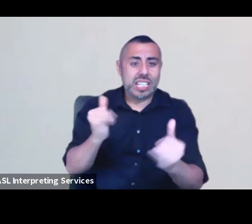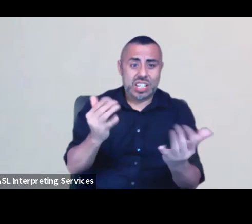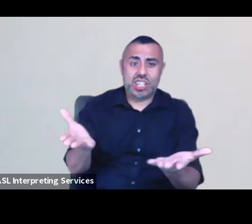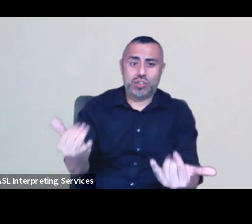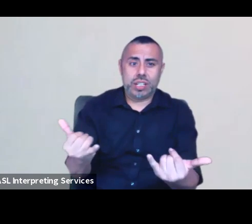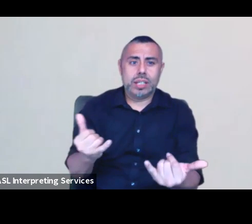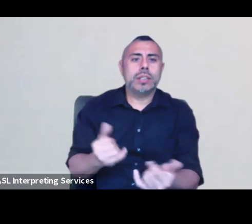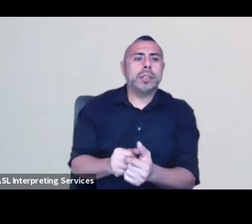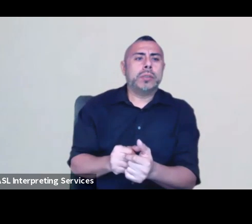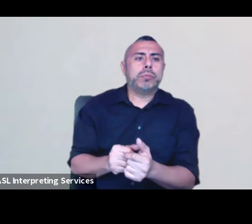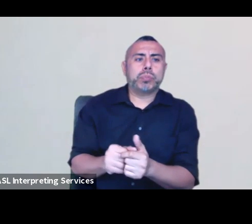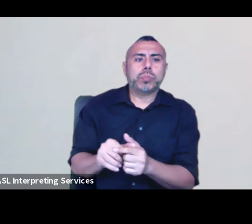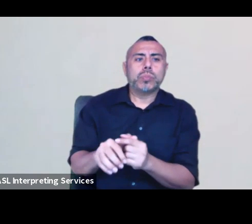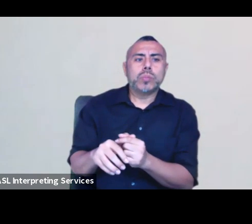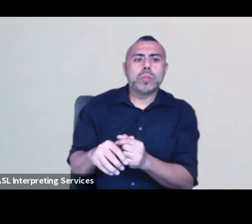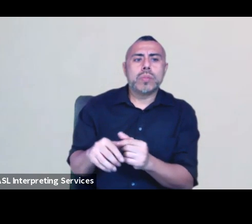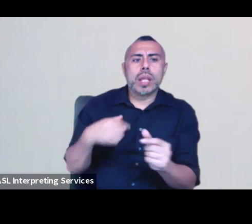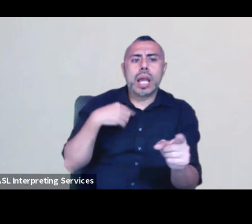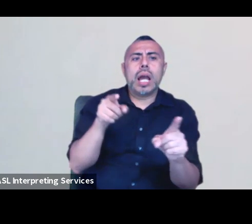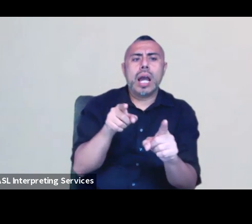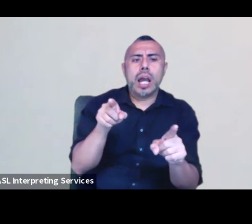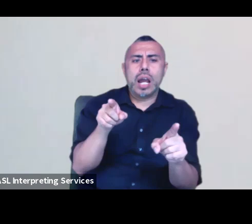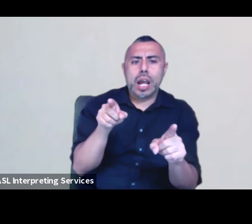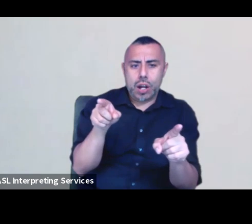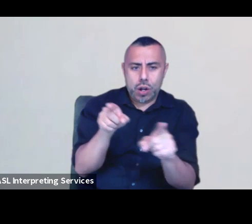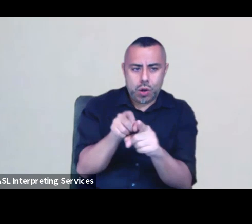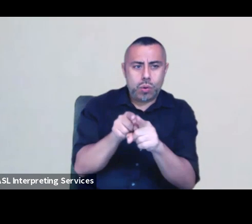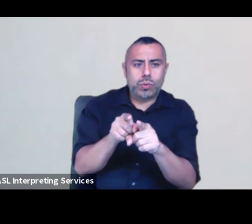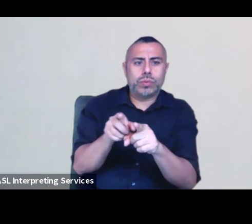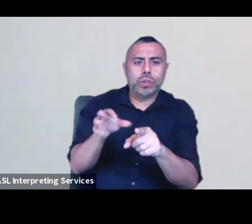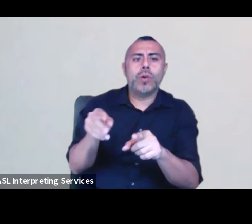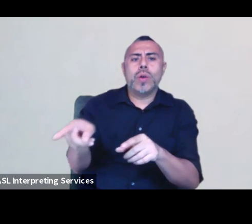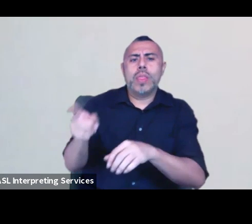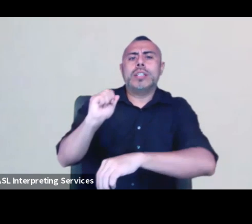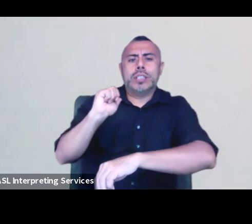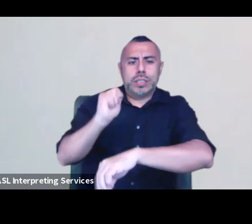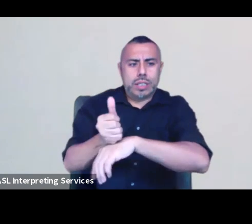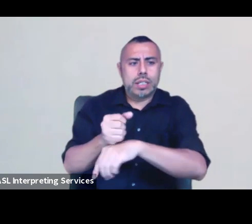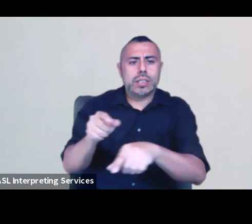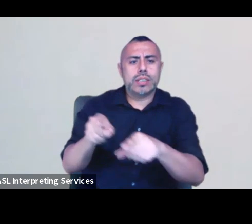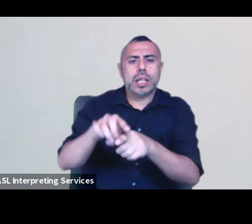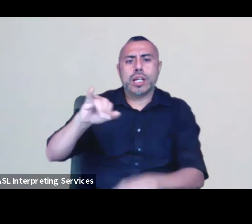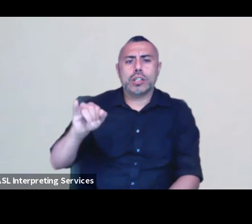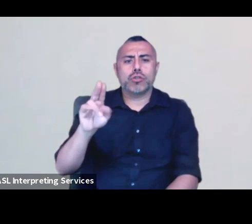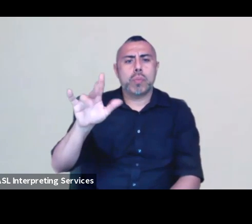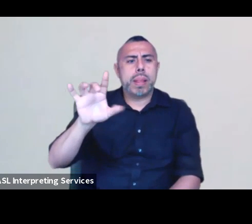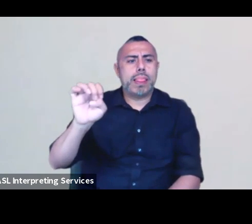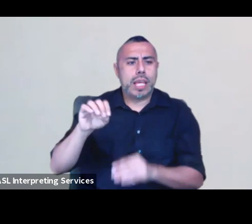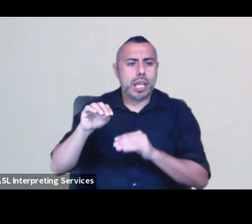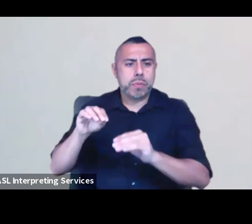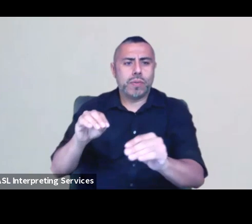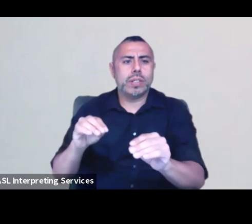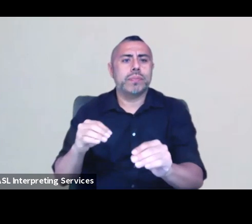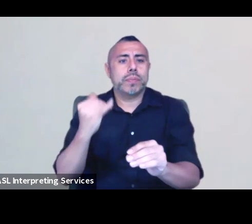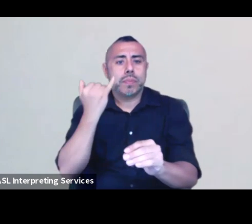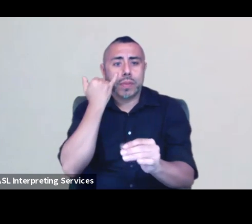but I also call on institutions to come together. We have five lore theaters in Philadelphia, what if all five EDs came together